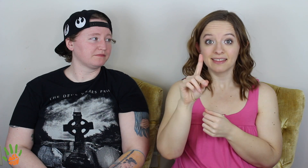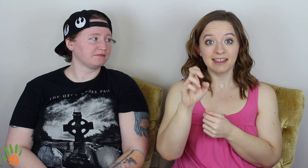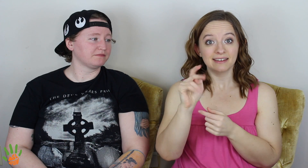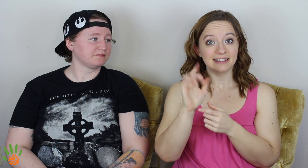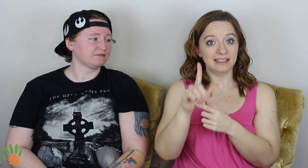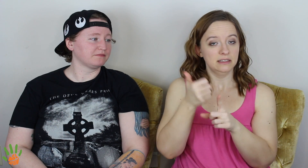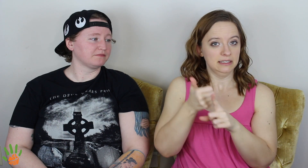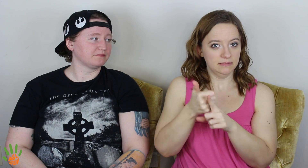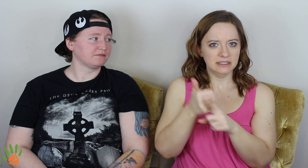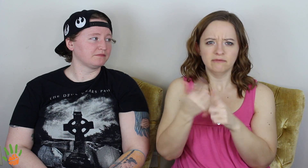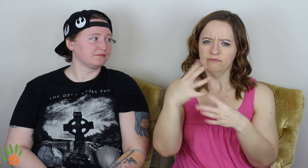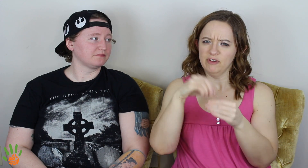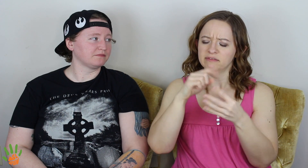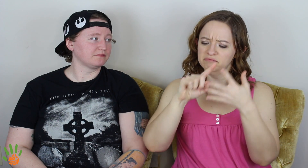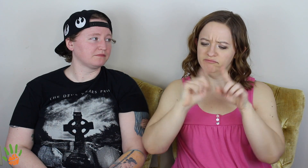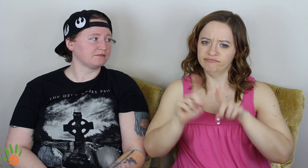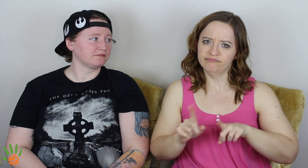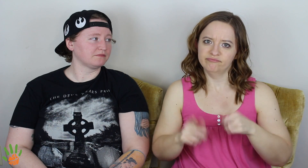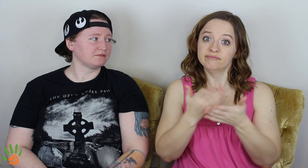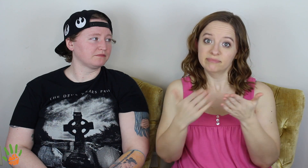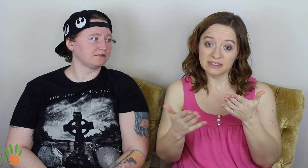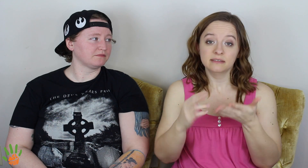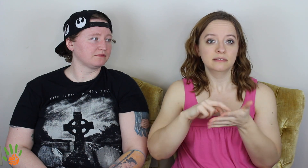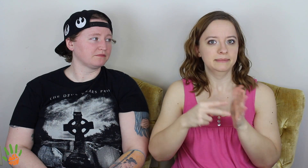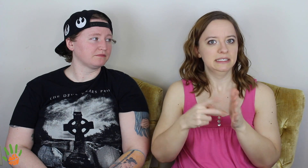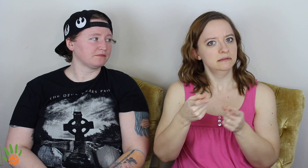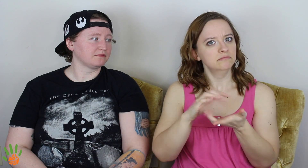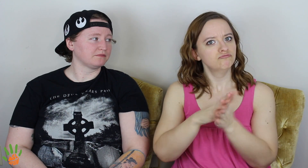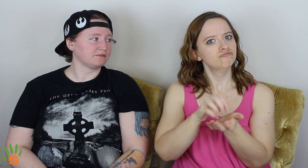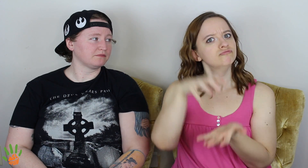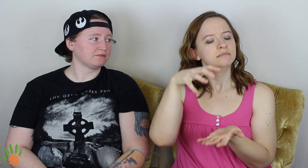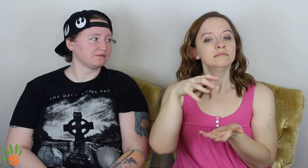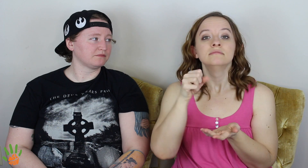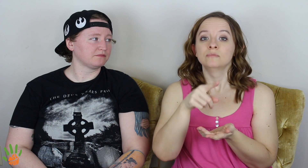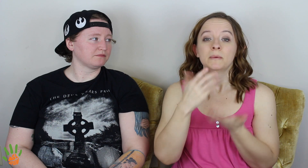In the past, Kendall was involved in multiple ventures which meant he was quite wealthy.